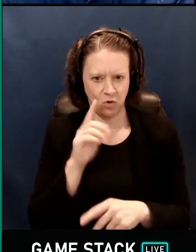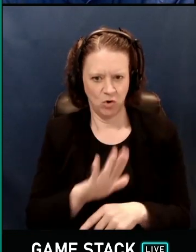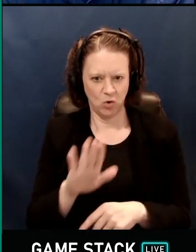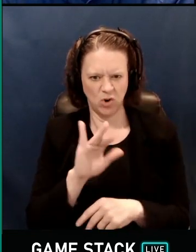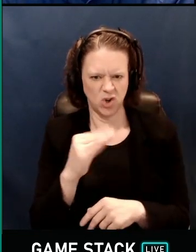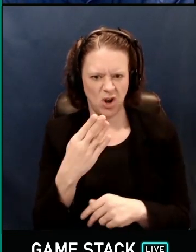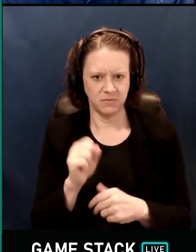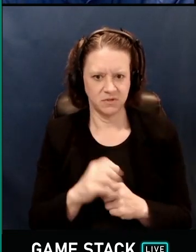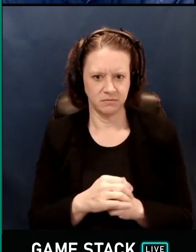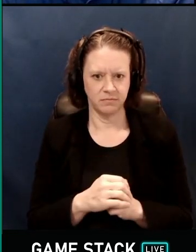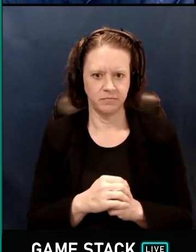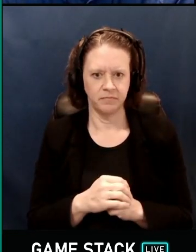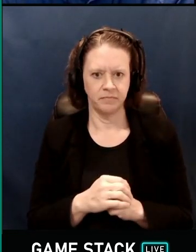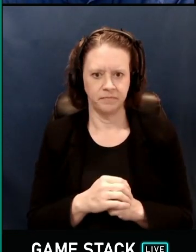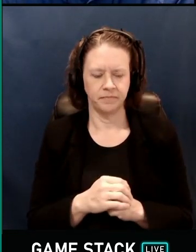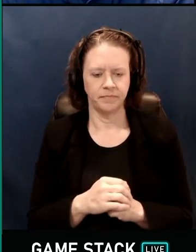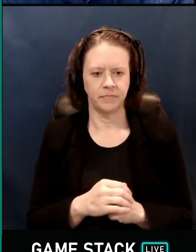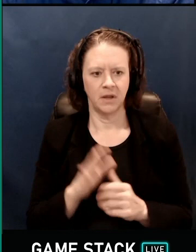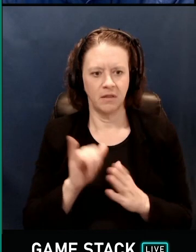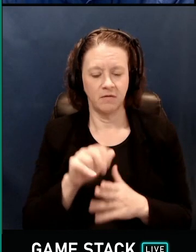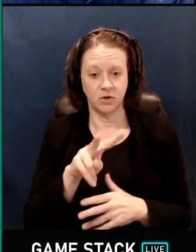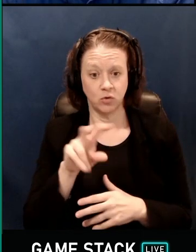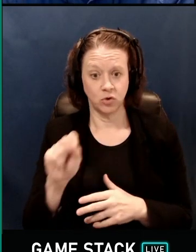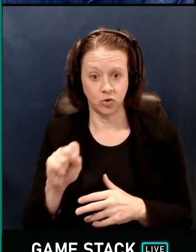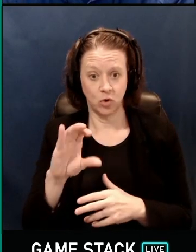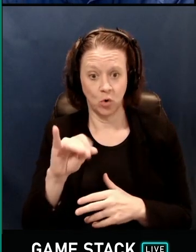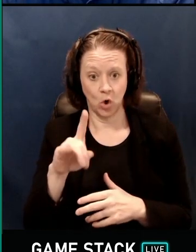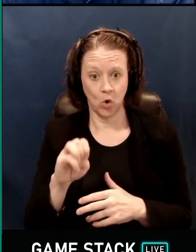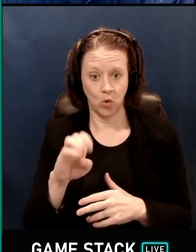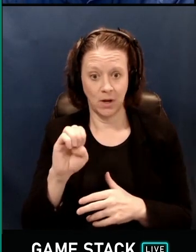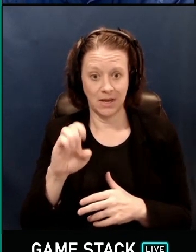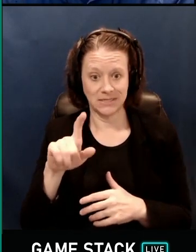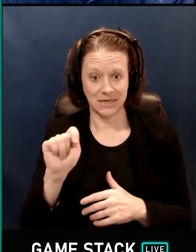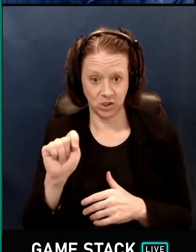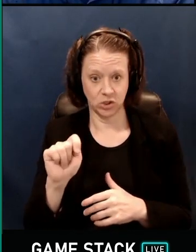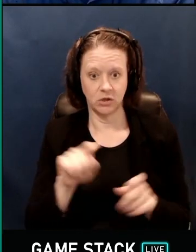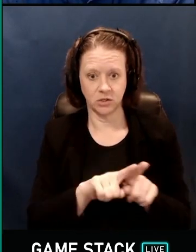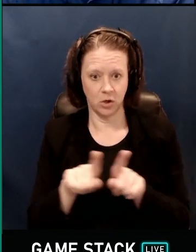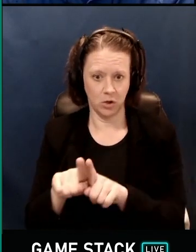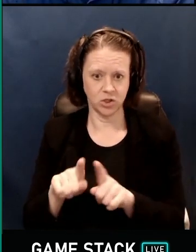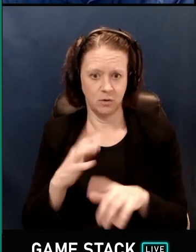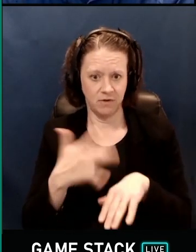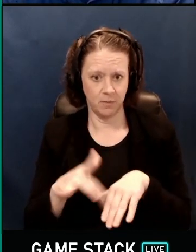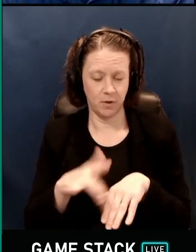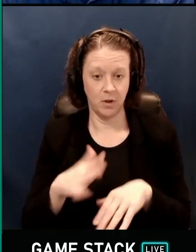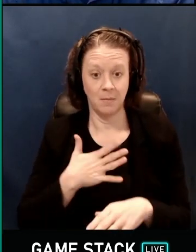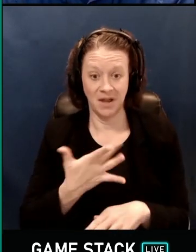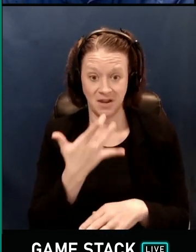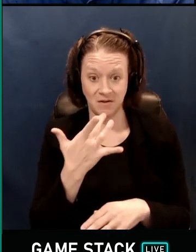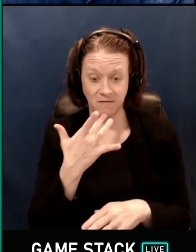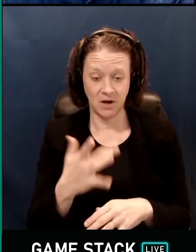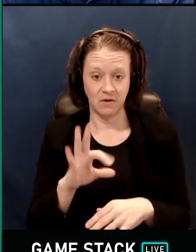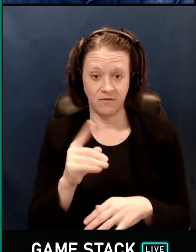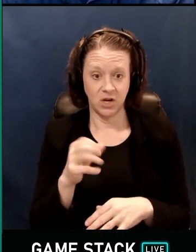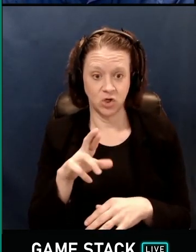The Visual Studio Code extension is also available. My favorite feature is Template Syntax.